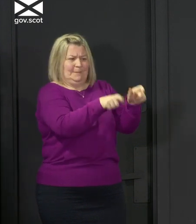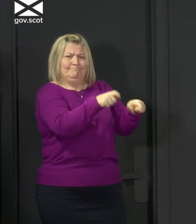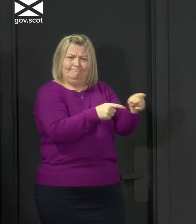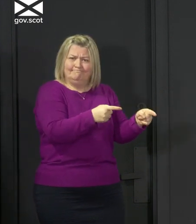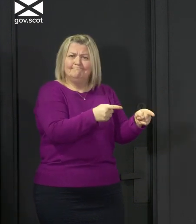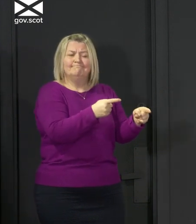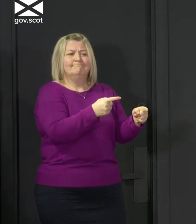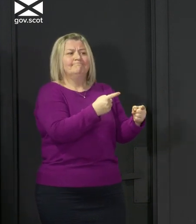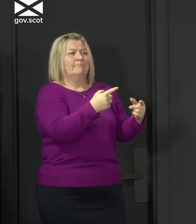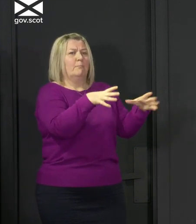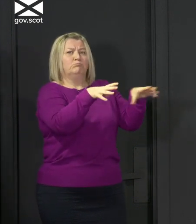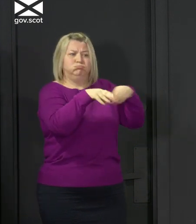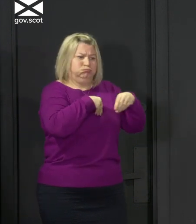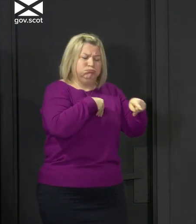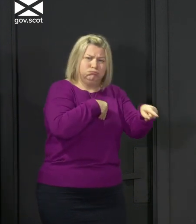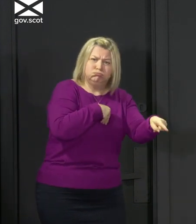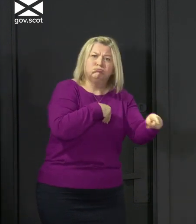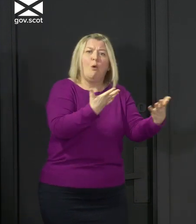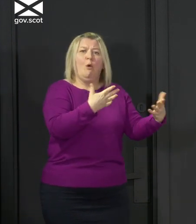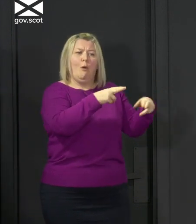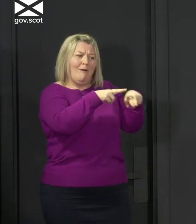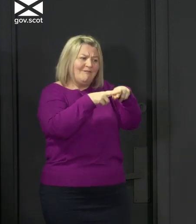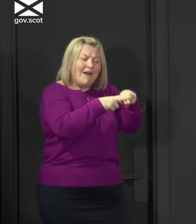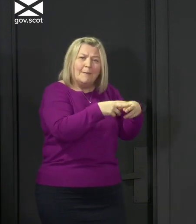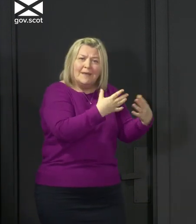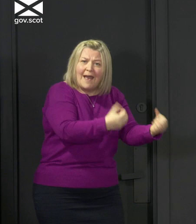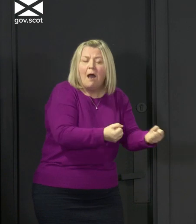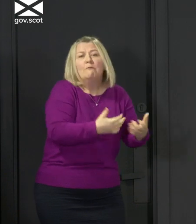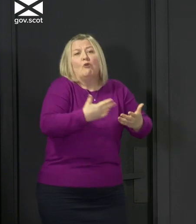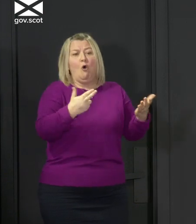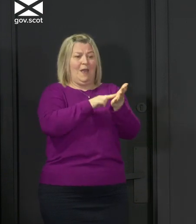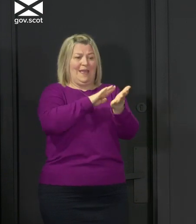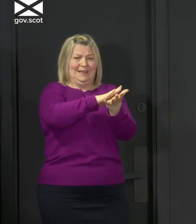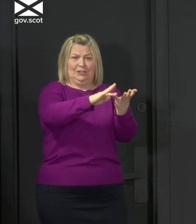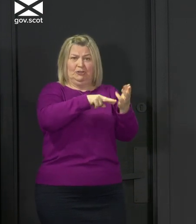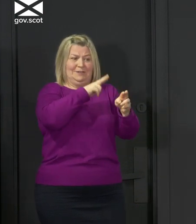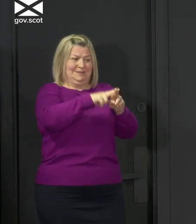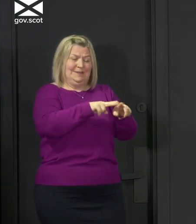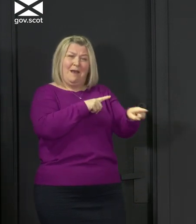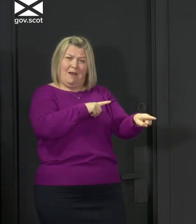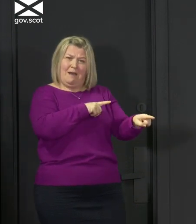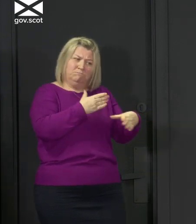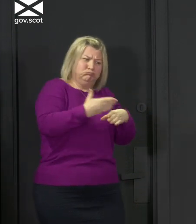loved ones get it - or the health and care staff we are calling on to treat them. Supporting